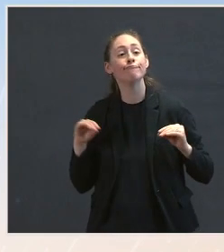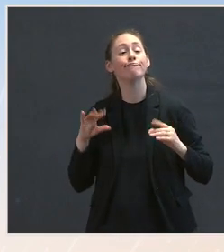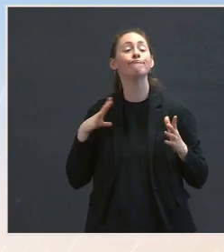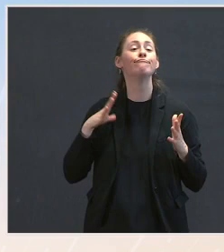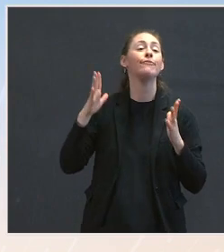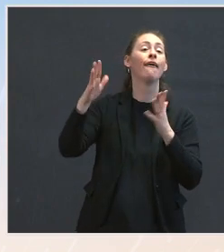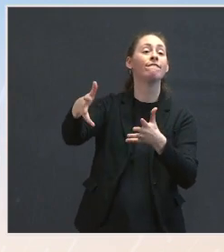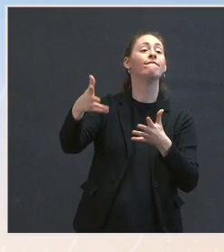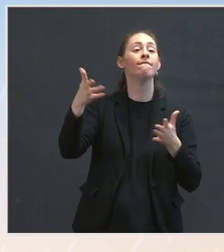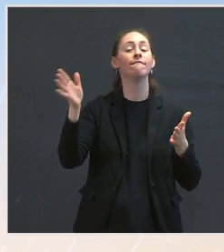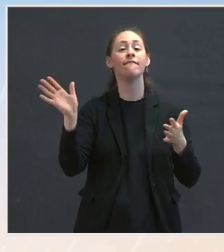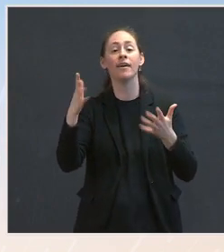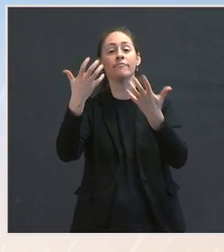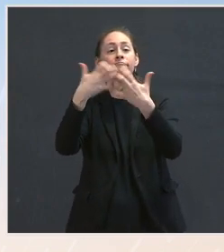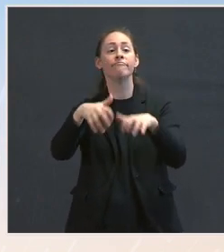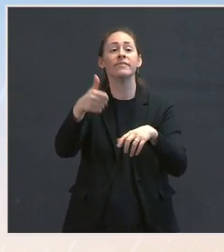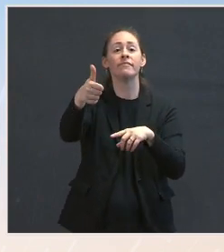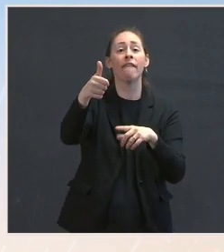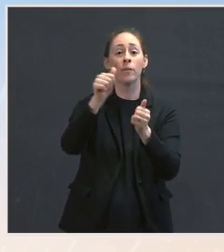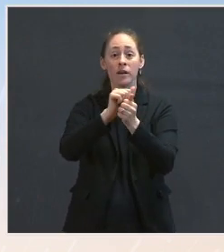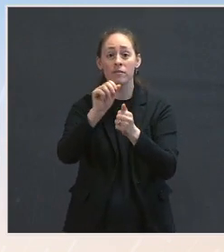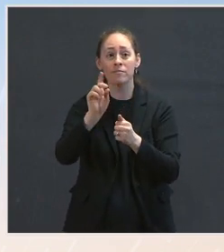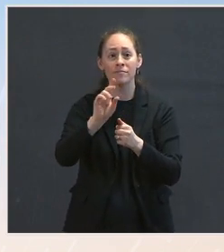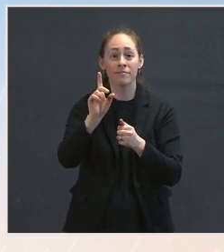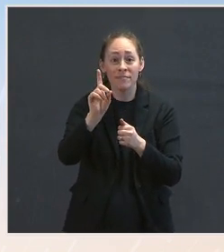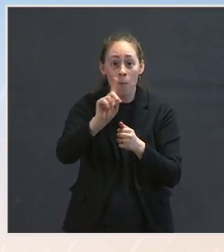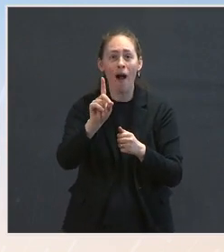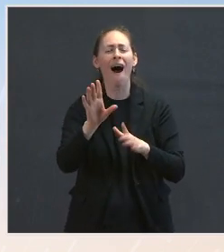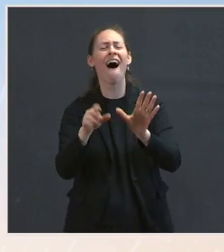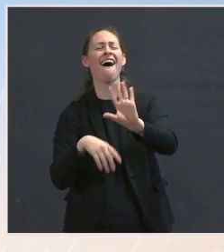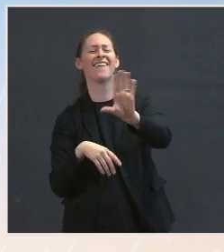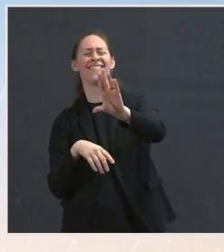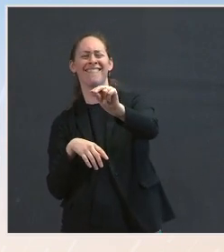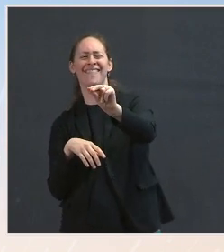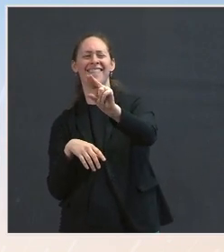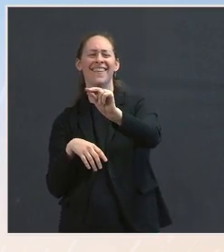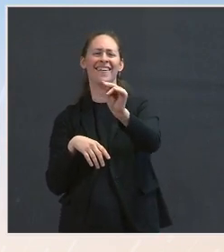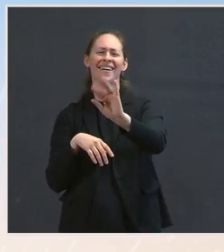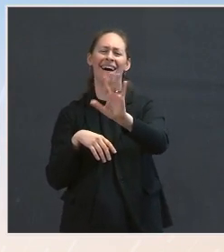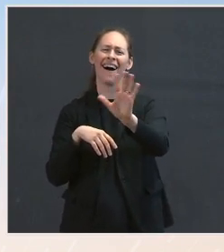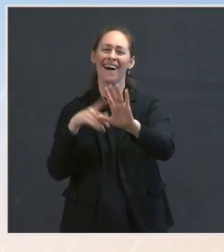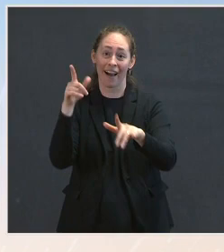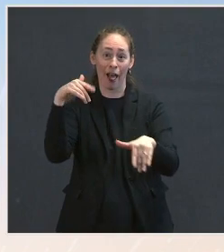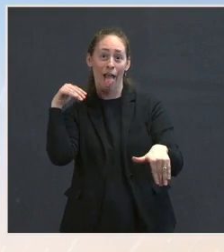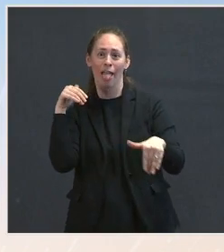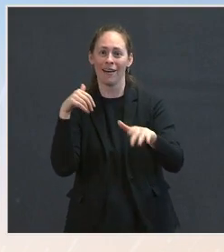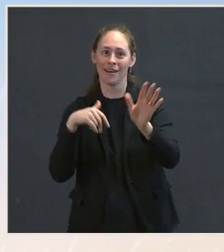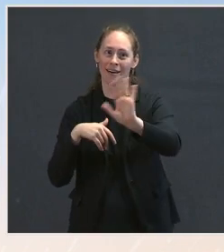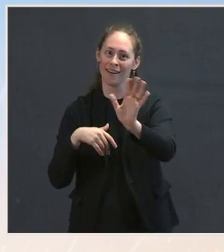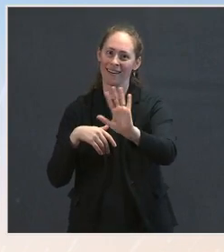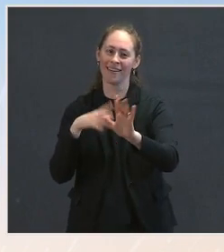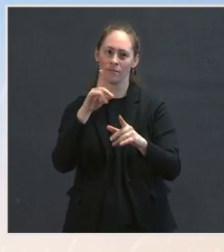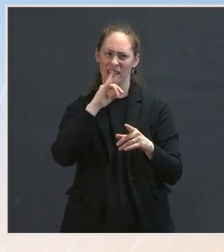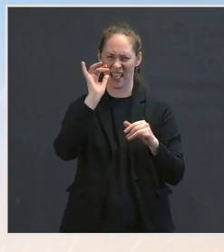Look, I think the President's view is that this is a package that will help get the pandemic under control;